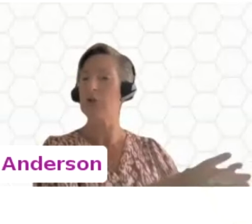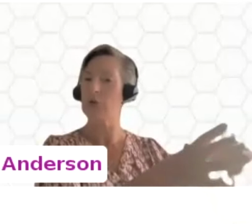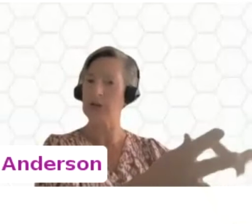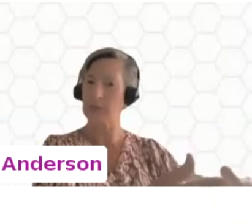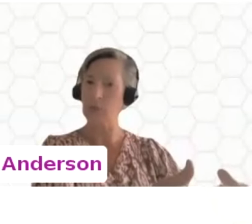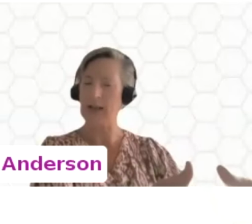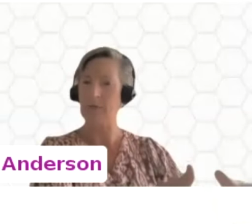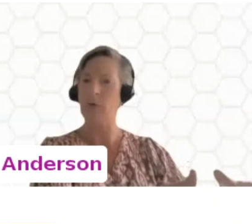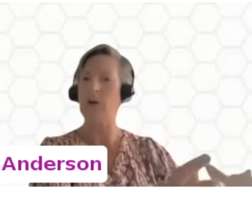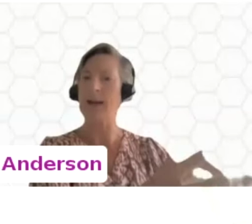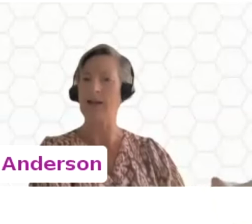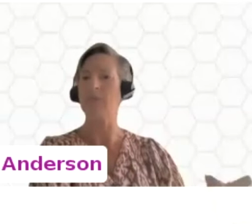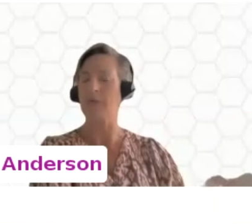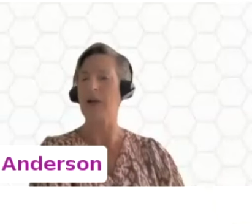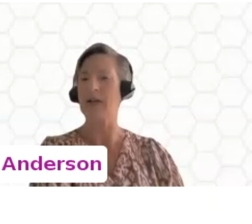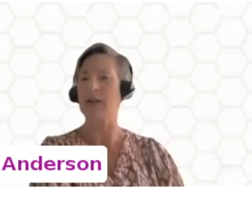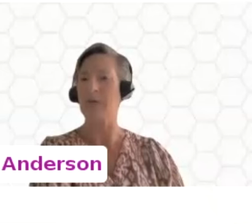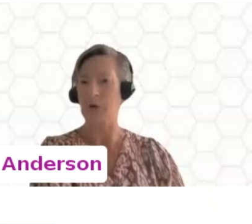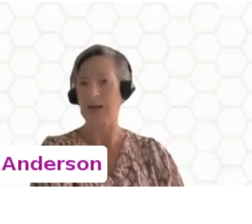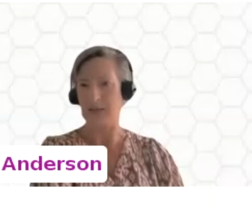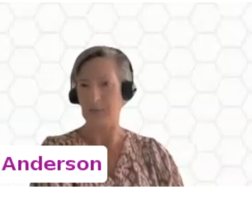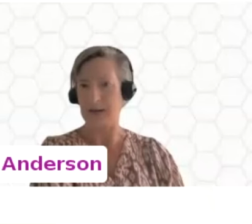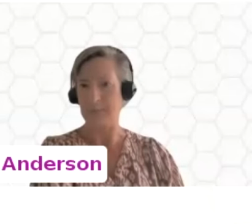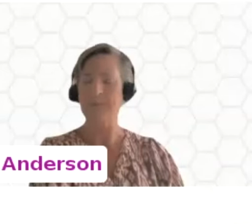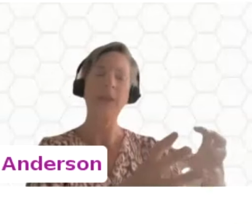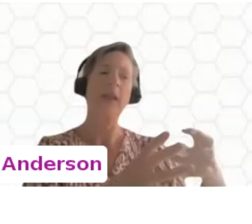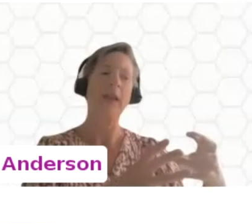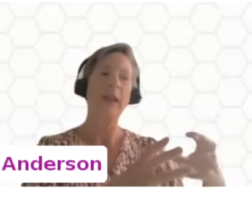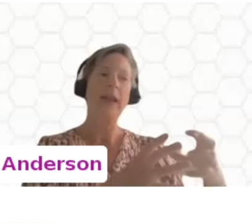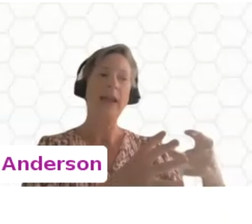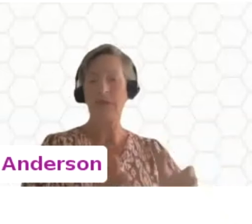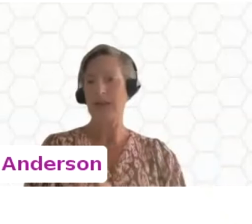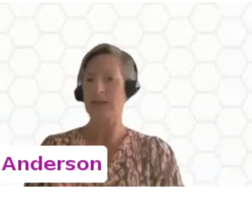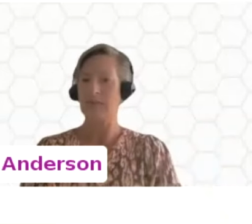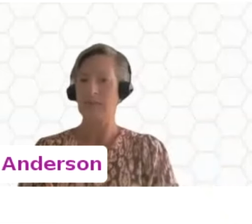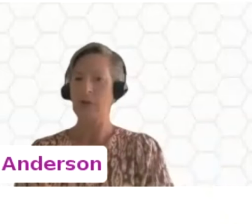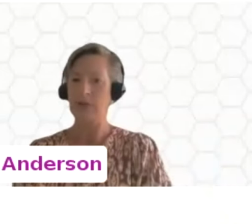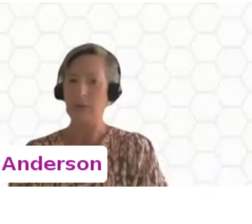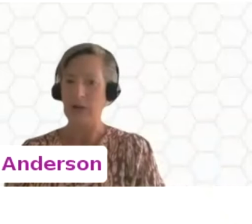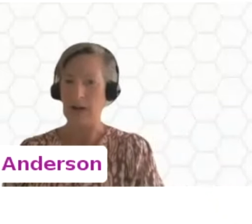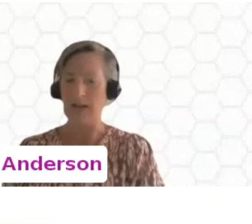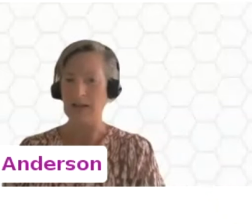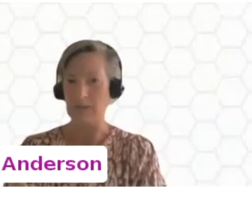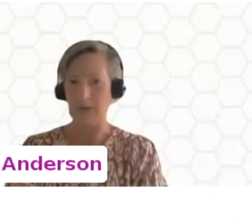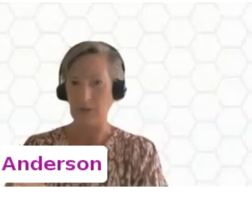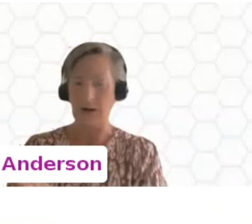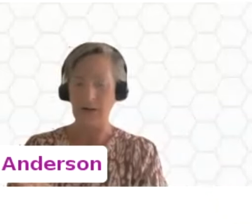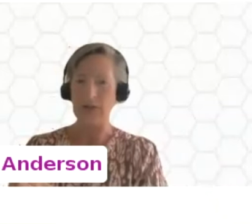to a small handful of large providers a few years back. If this service provider has just arrived on